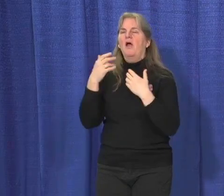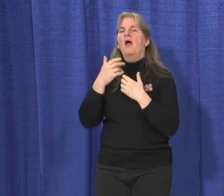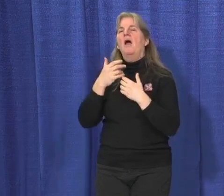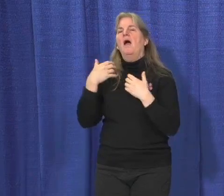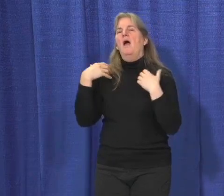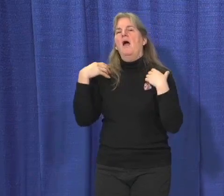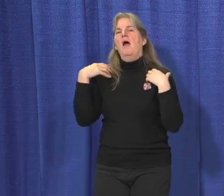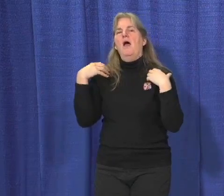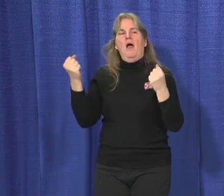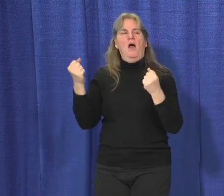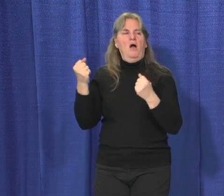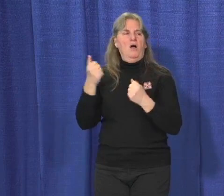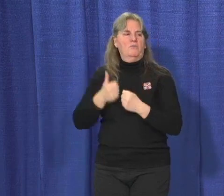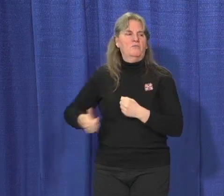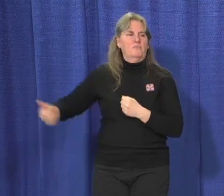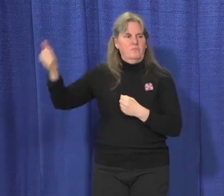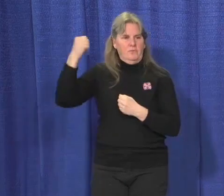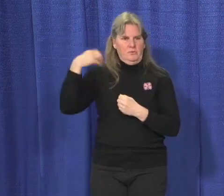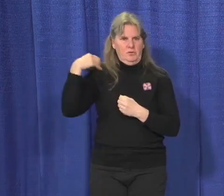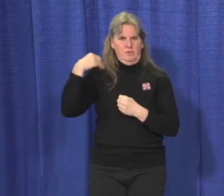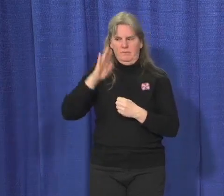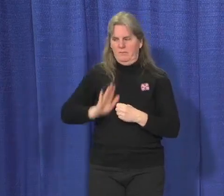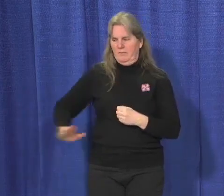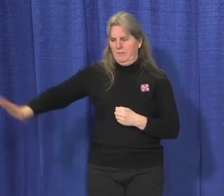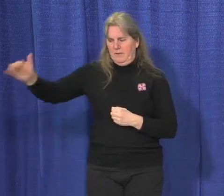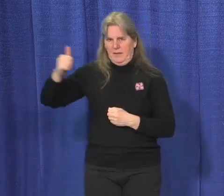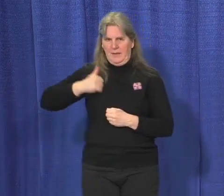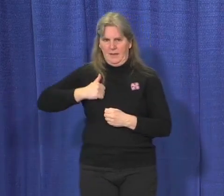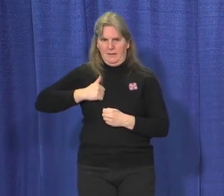other chiefs. There is a lot of work being